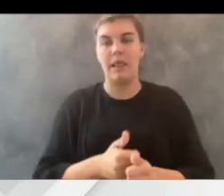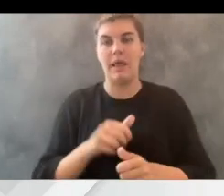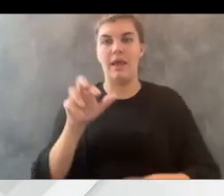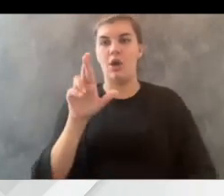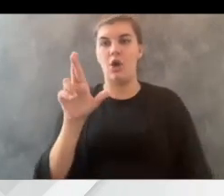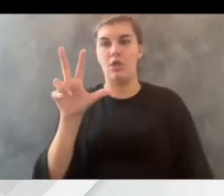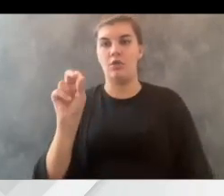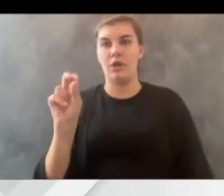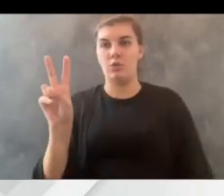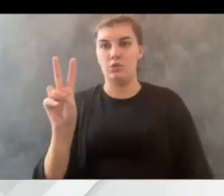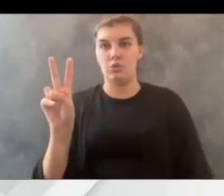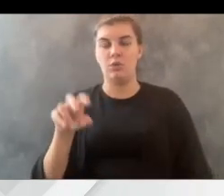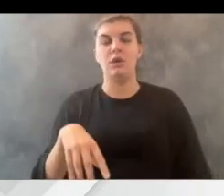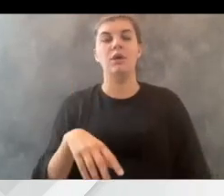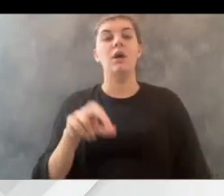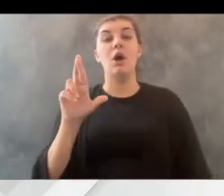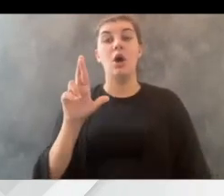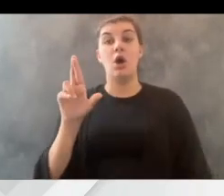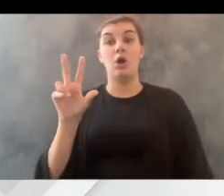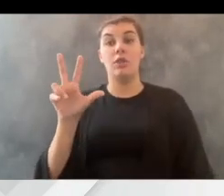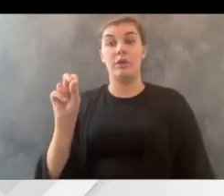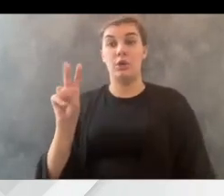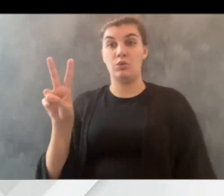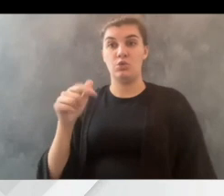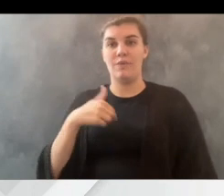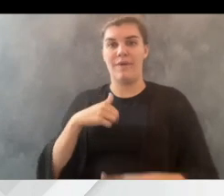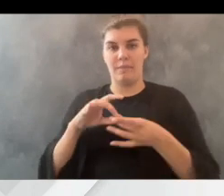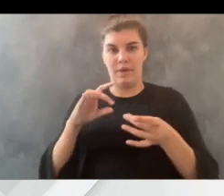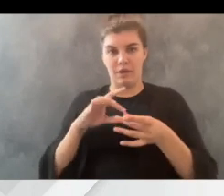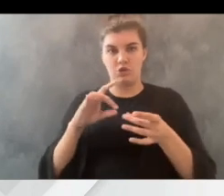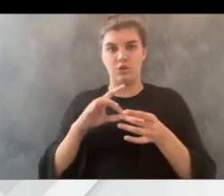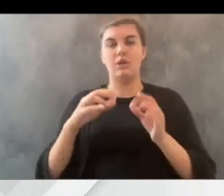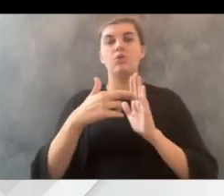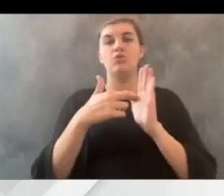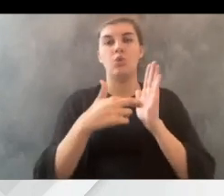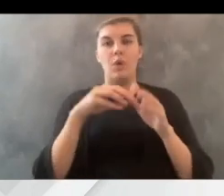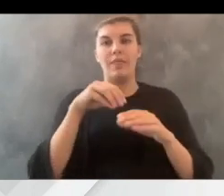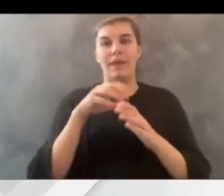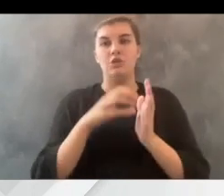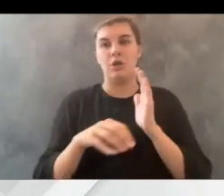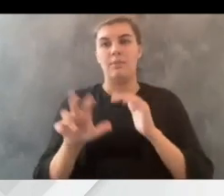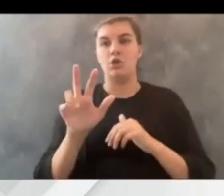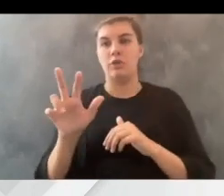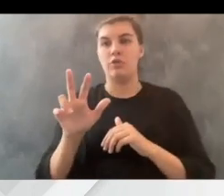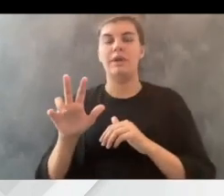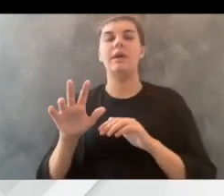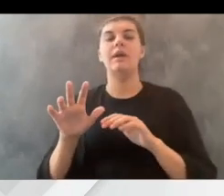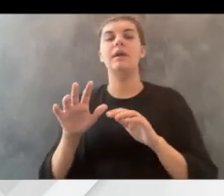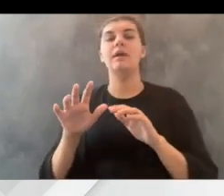R302 as I mentioned, is the provision in chapter 3 that addresses technical specifications for